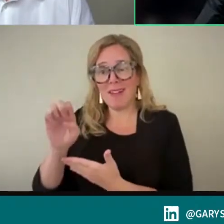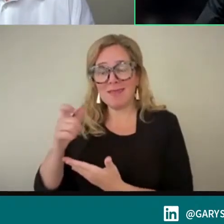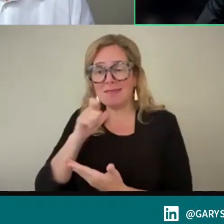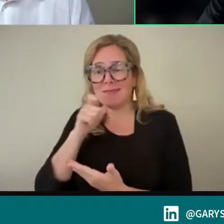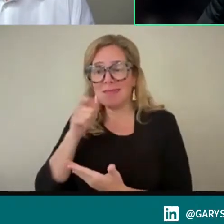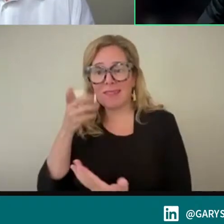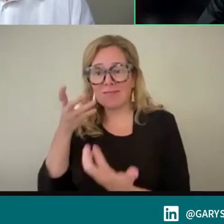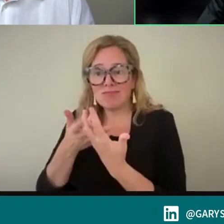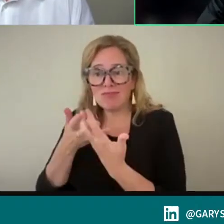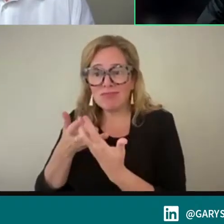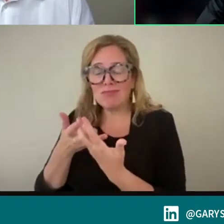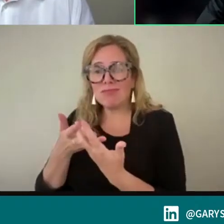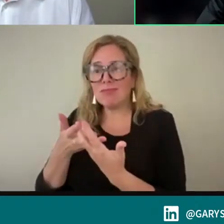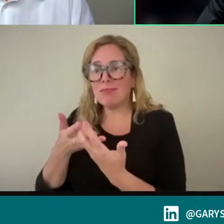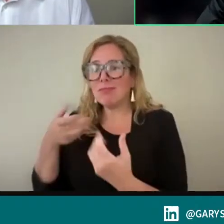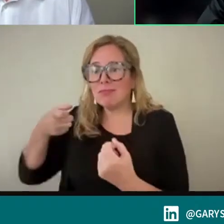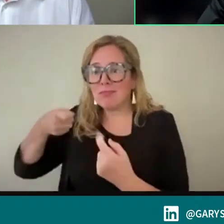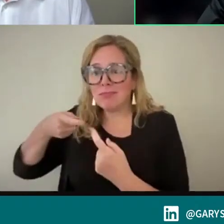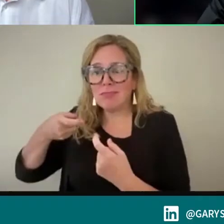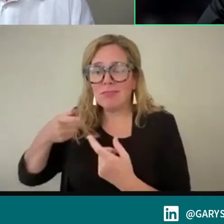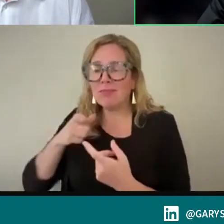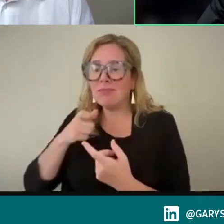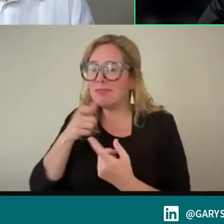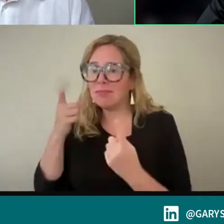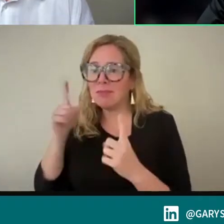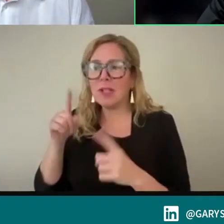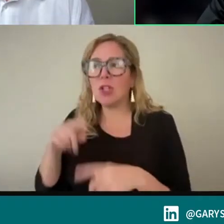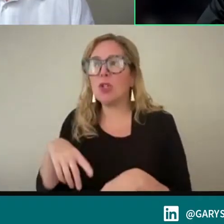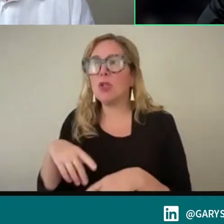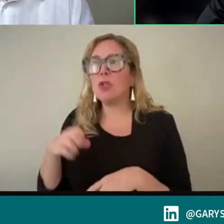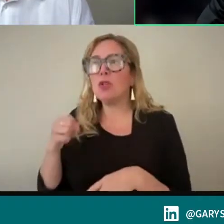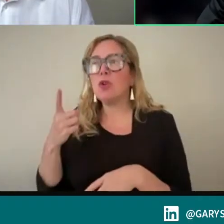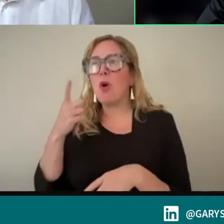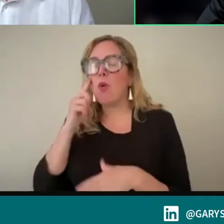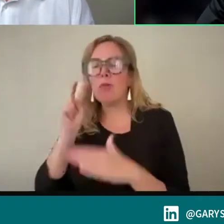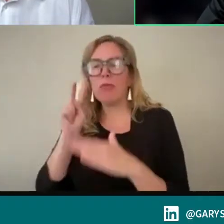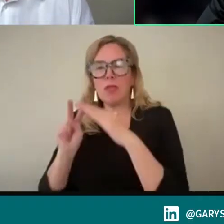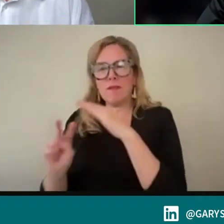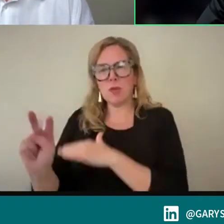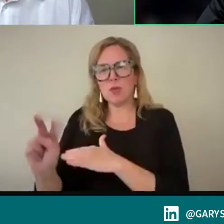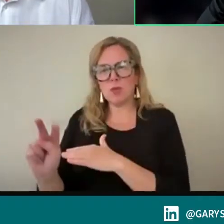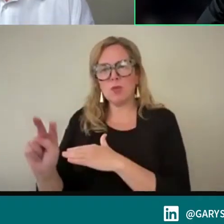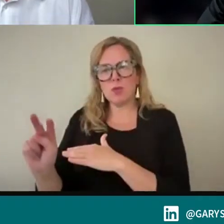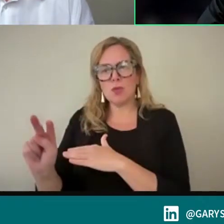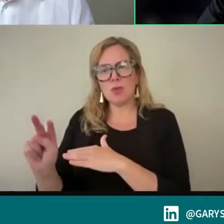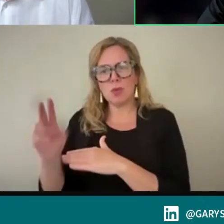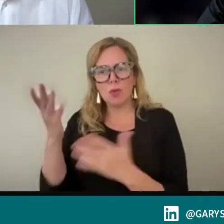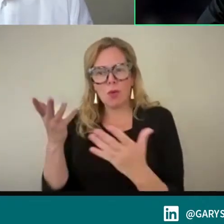I think we're also always looking for, the experience, Zoom is all about user